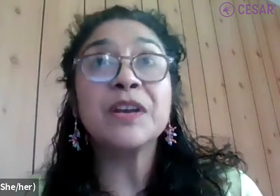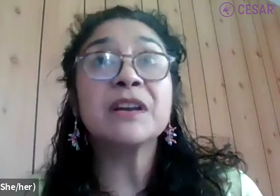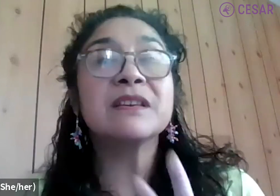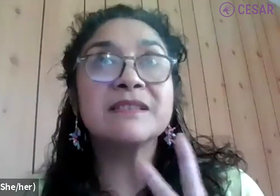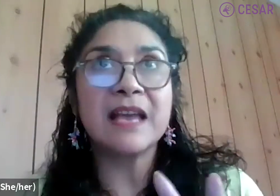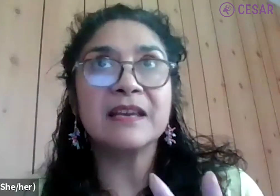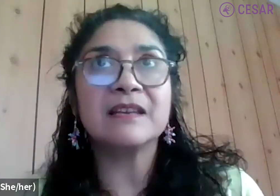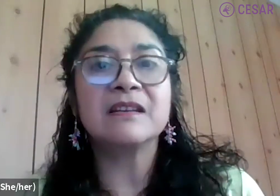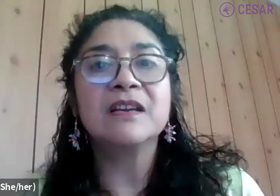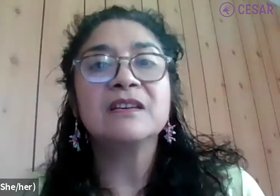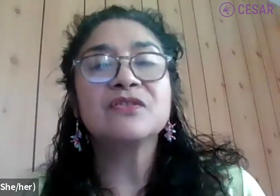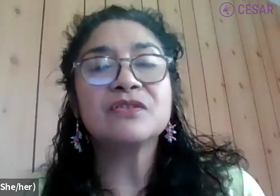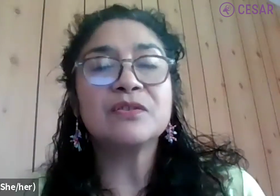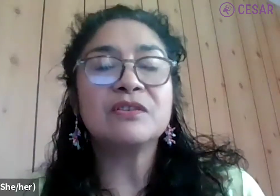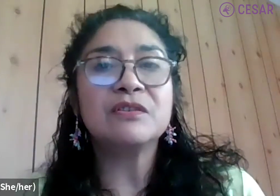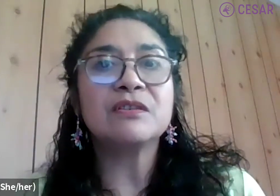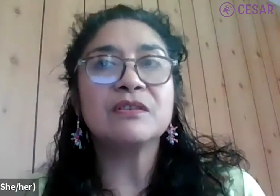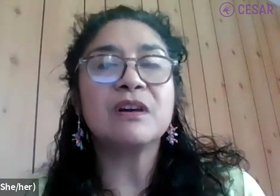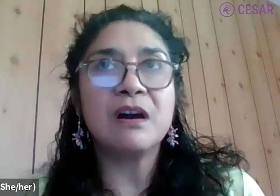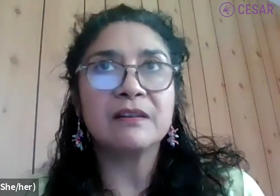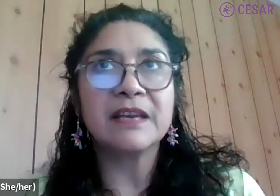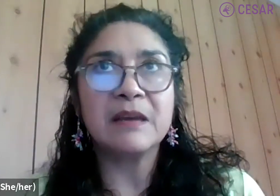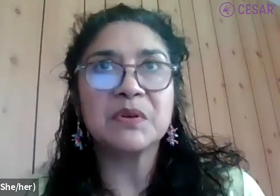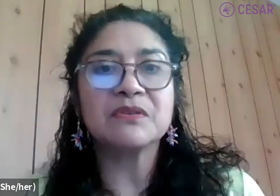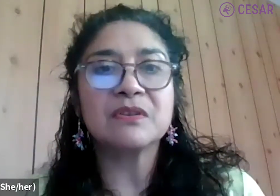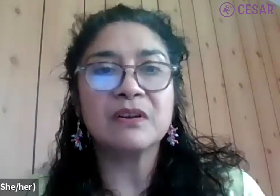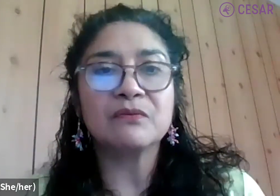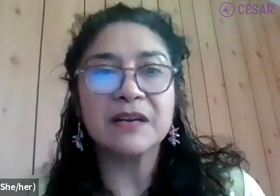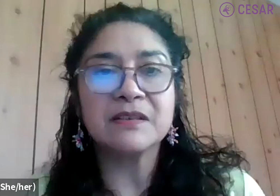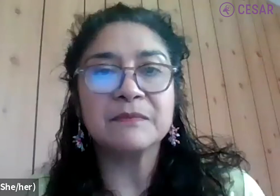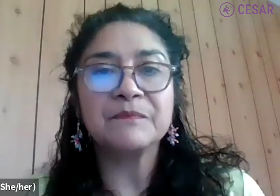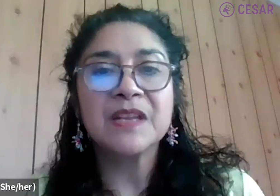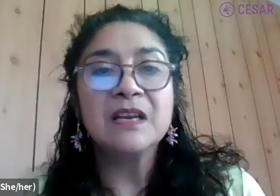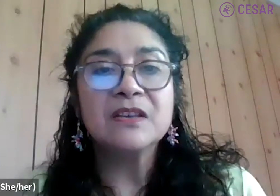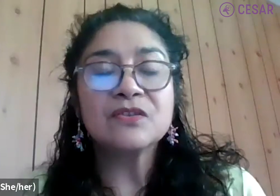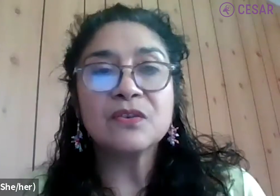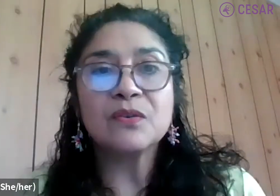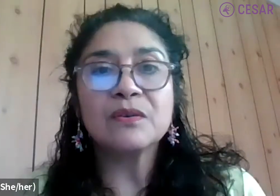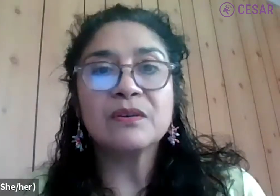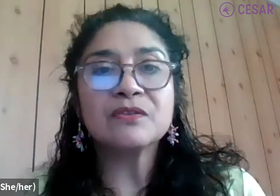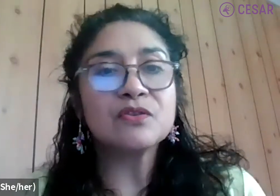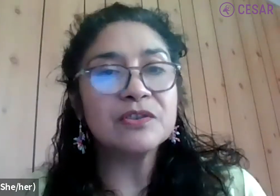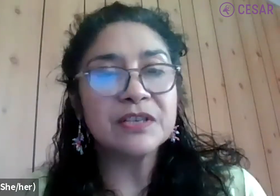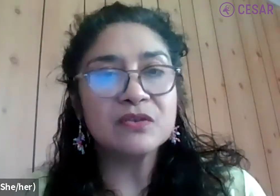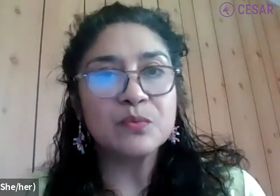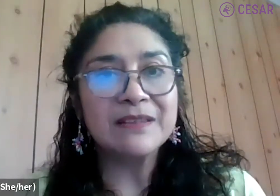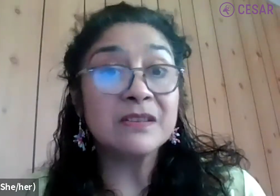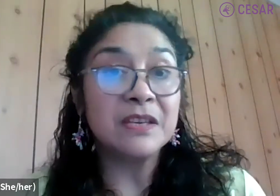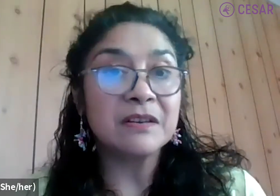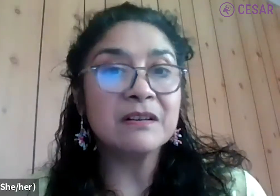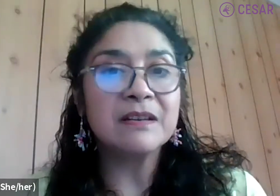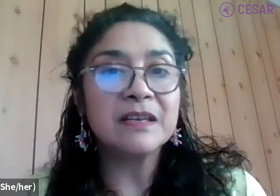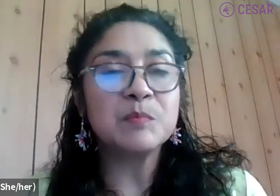we are the second student union on the campus of Ryerson. So the social justice week this year is